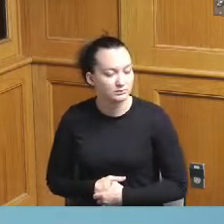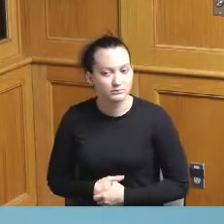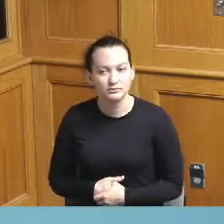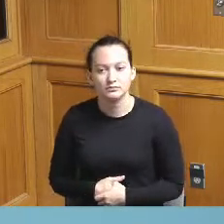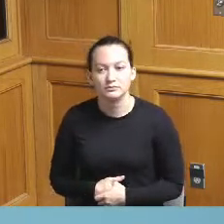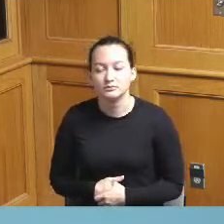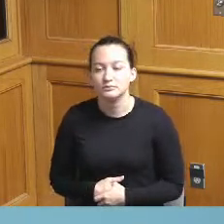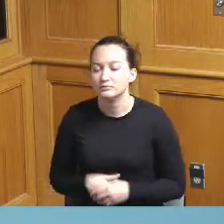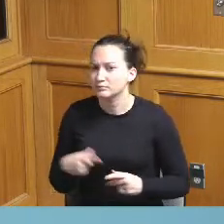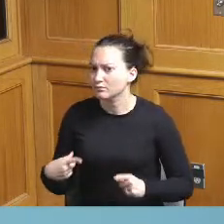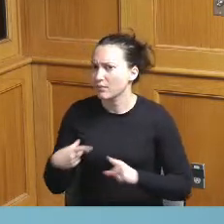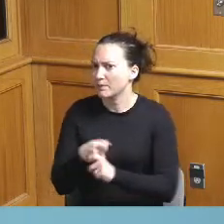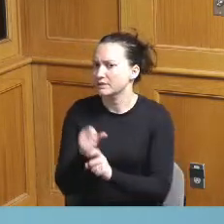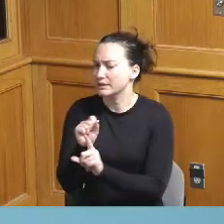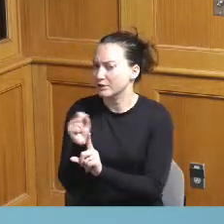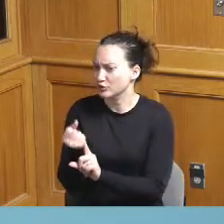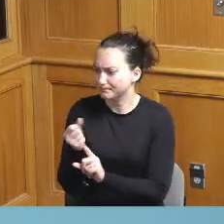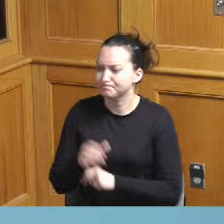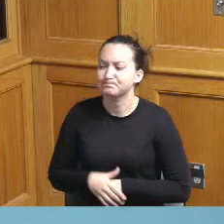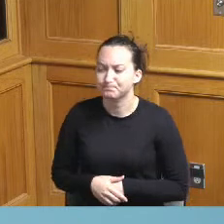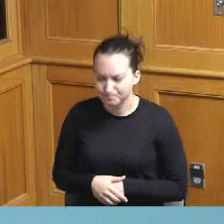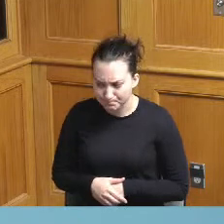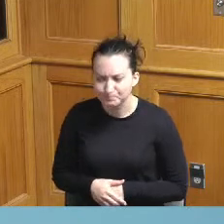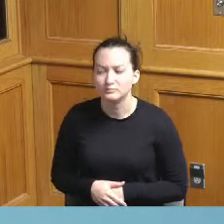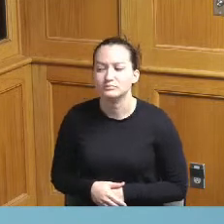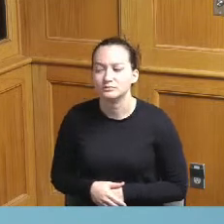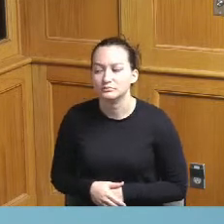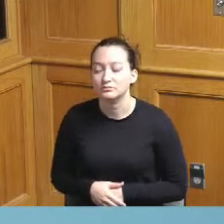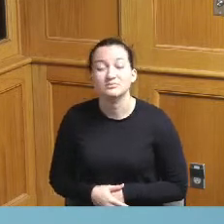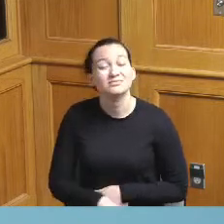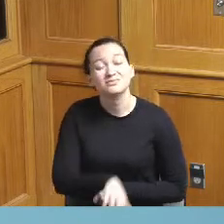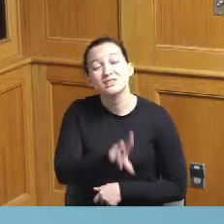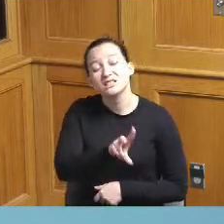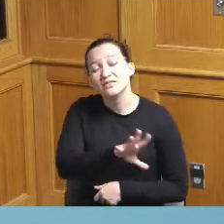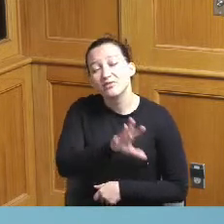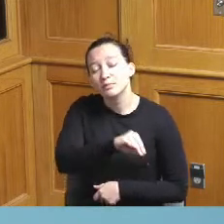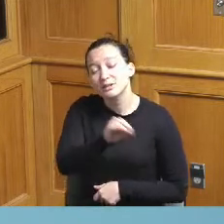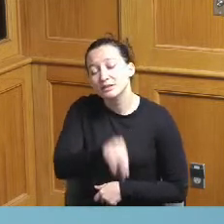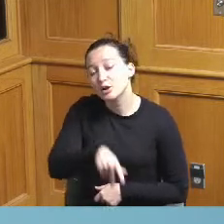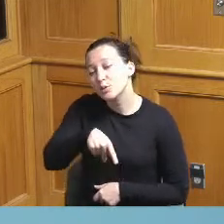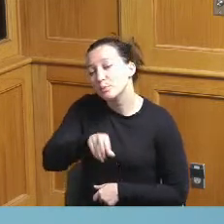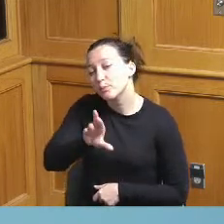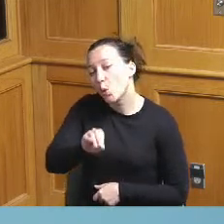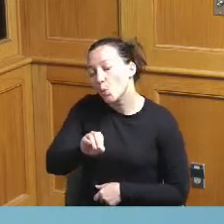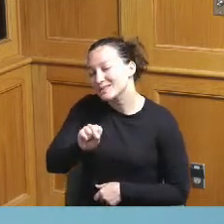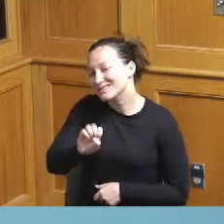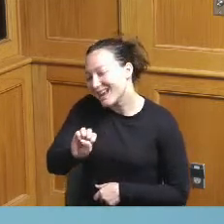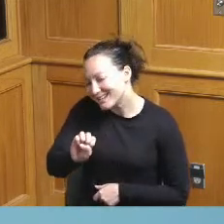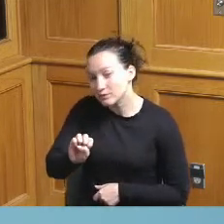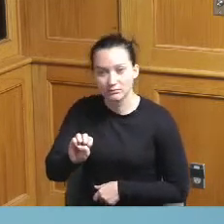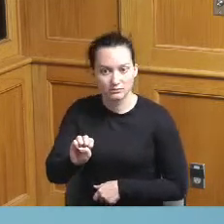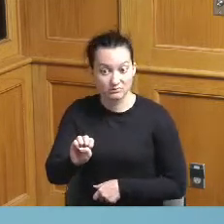the complexity of our cases 75 percent of our case filers are pro se if you don't know what